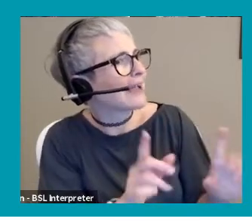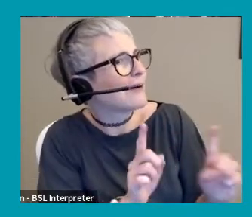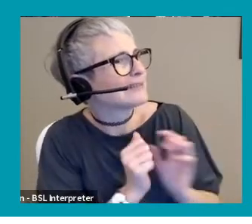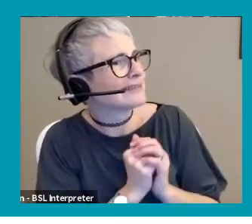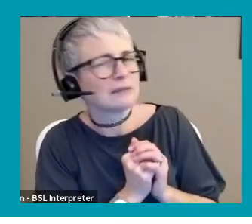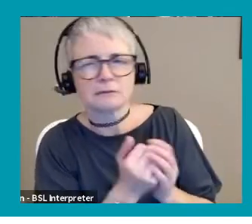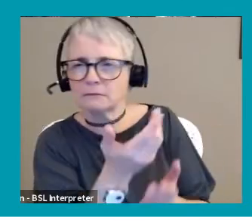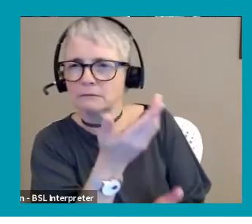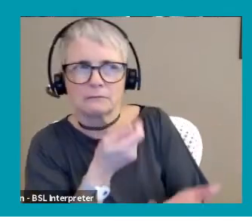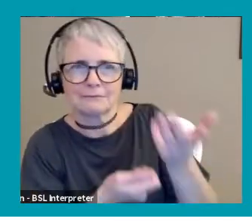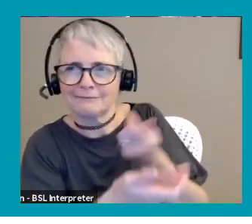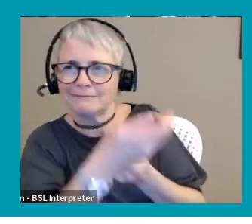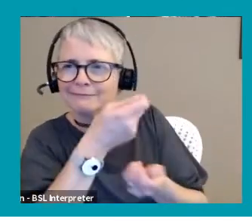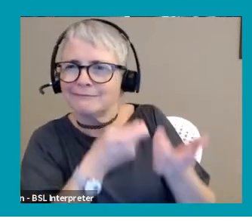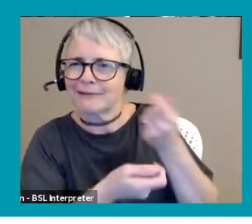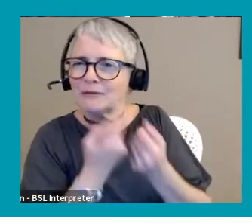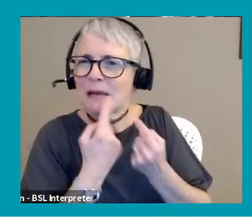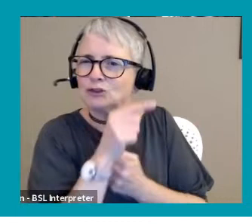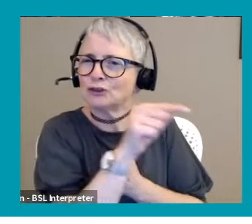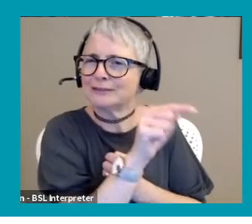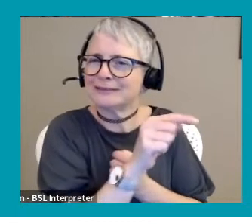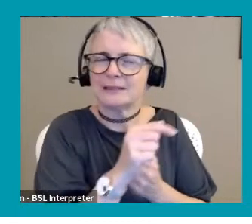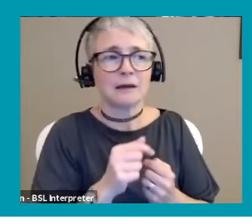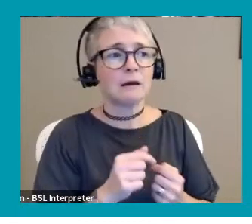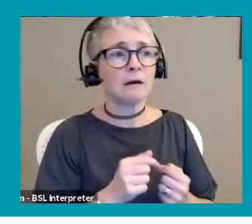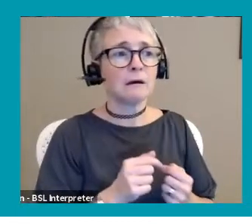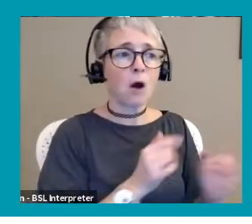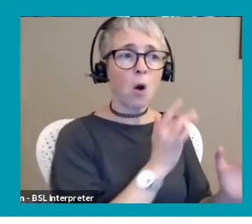and does what they say match what they do from on employee